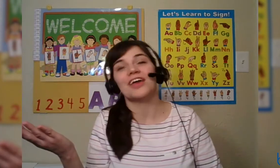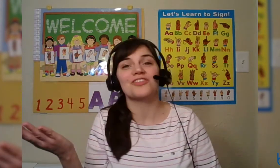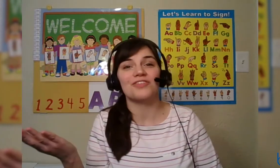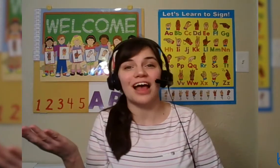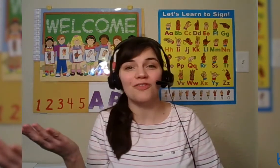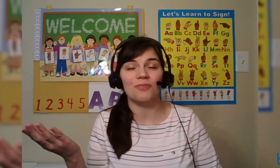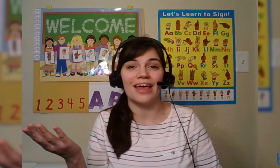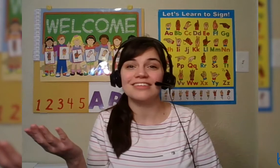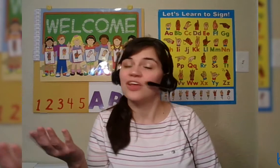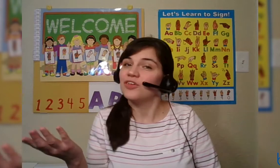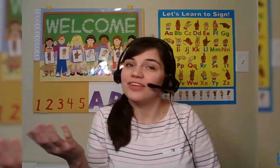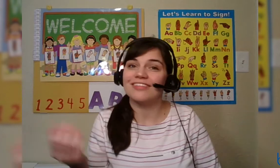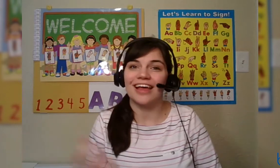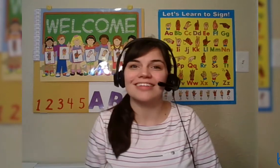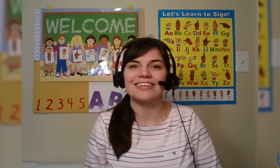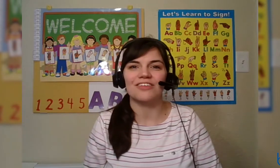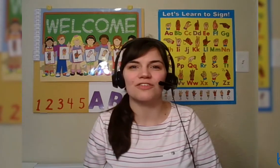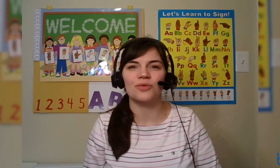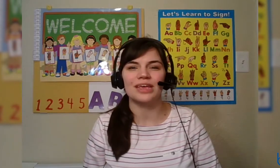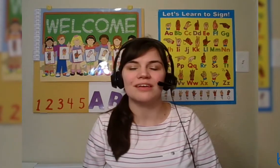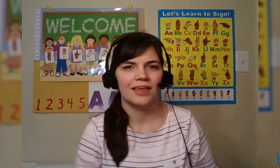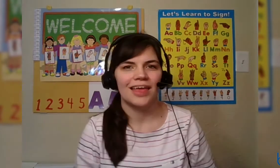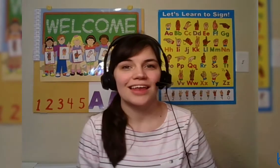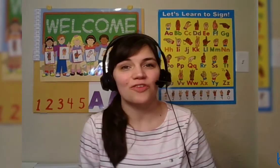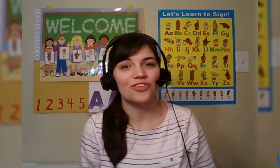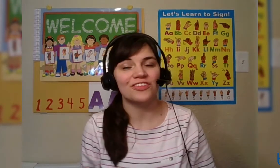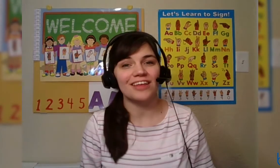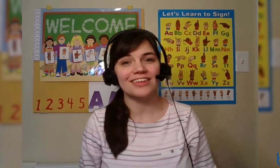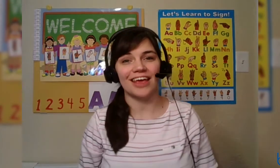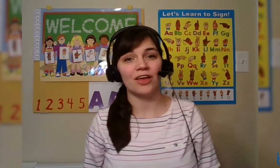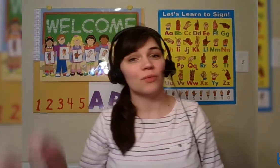letters of the alphabet, you can sign the days of the week. Now for Sunday, we've